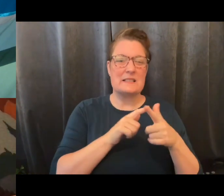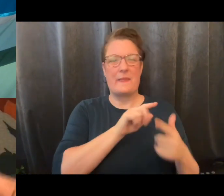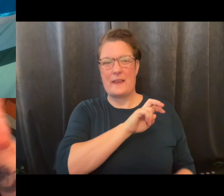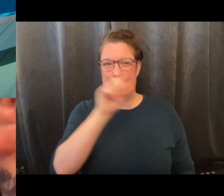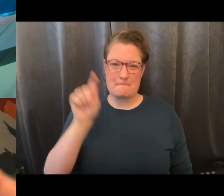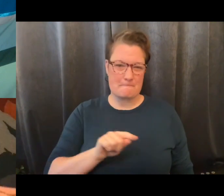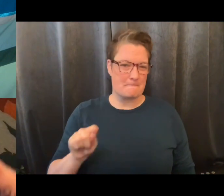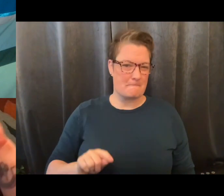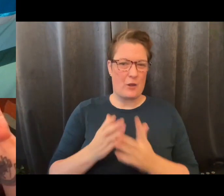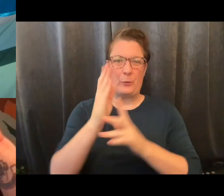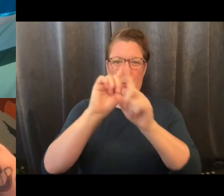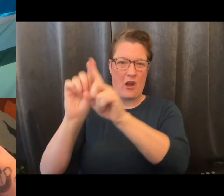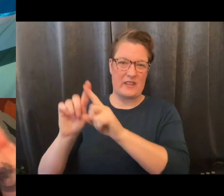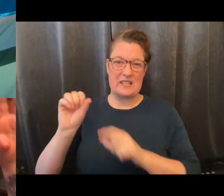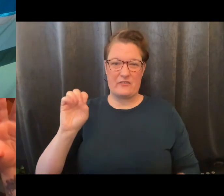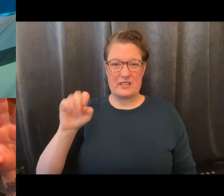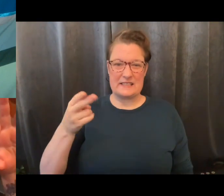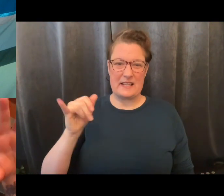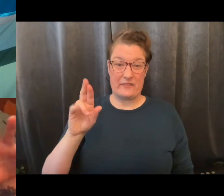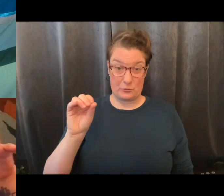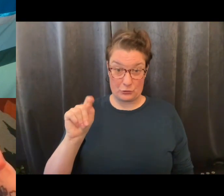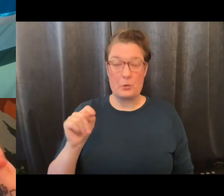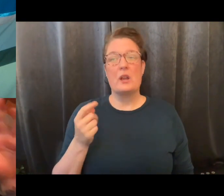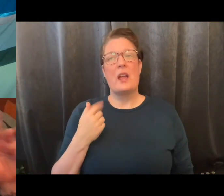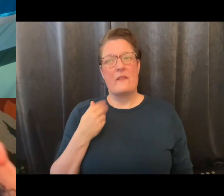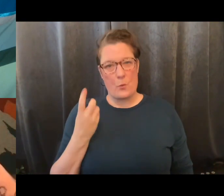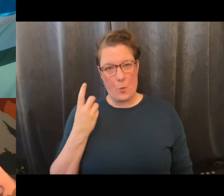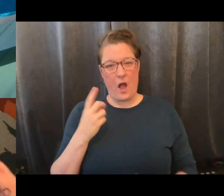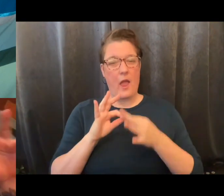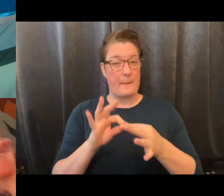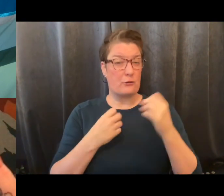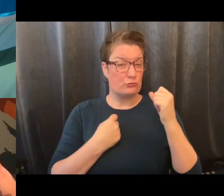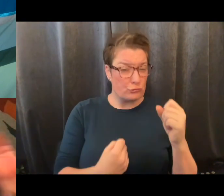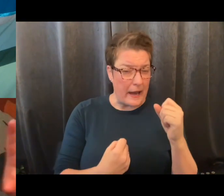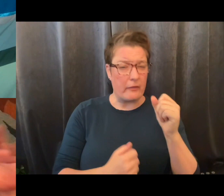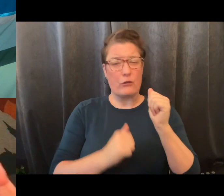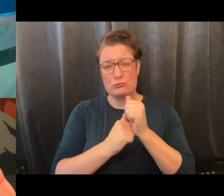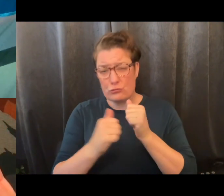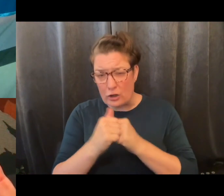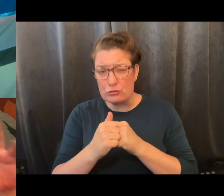There's, there's one that's about strength and structure and boundaries and strong holding.